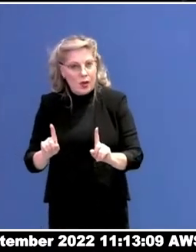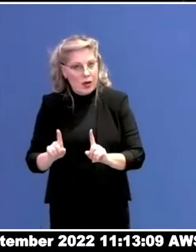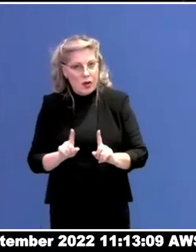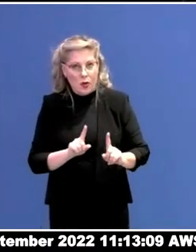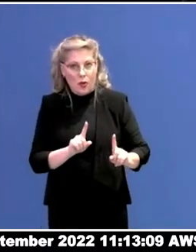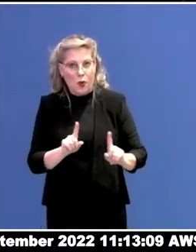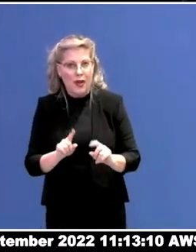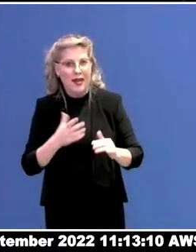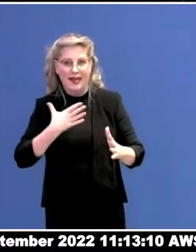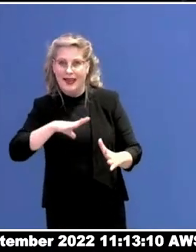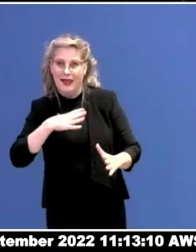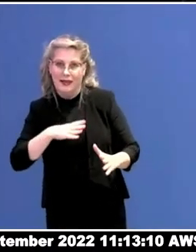So, always being available to a lot of the families.